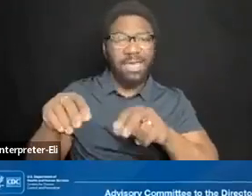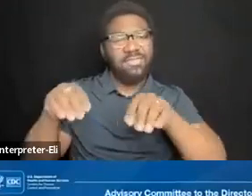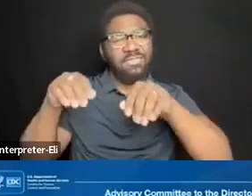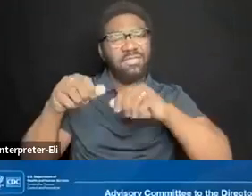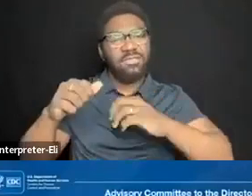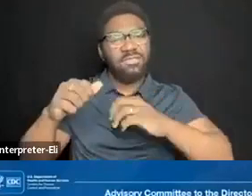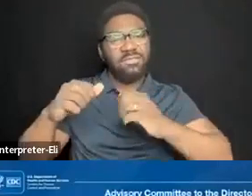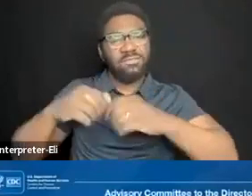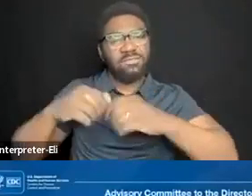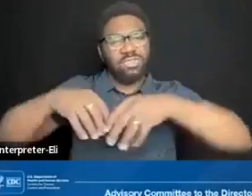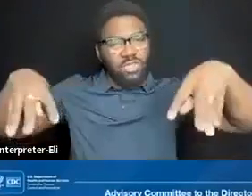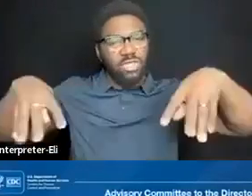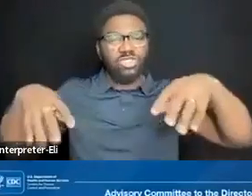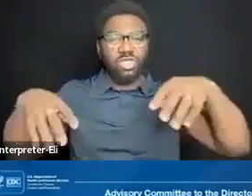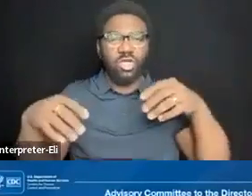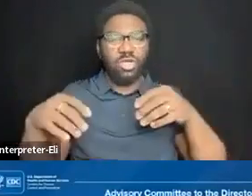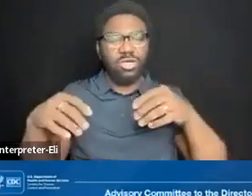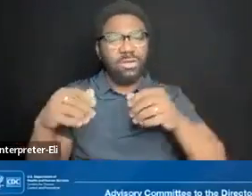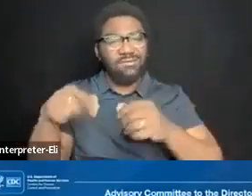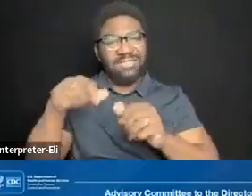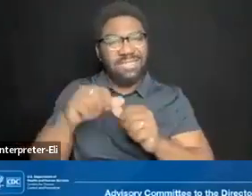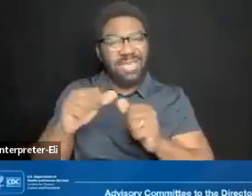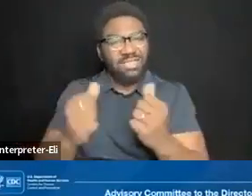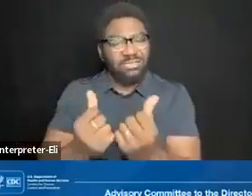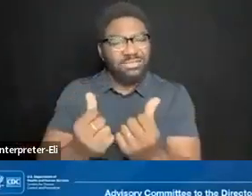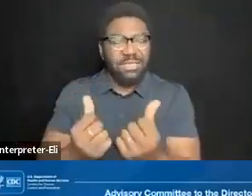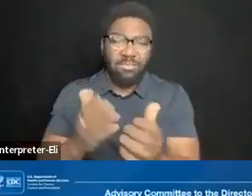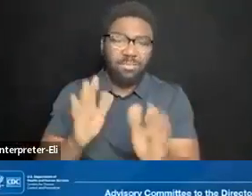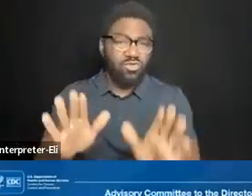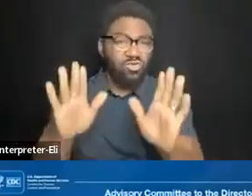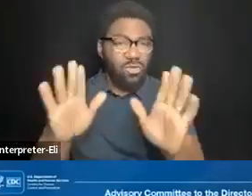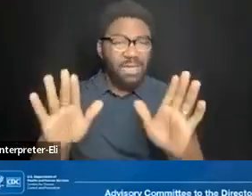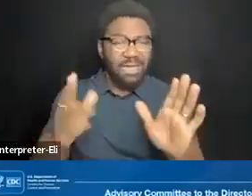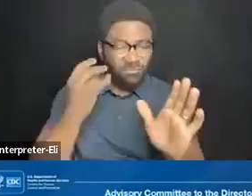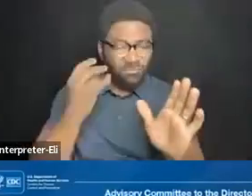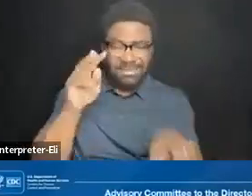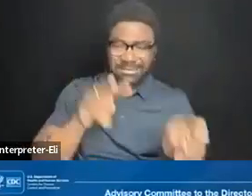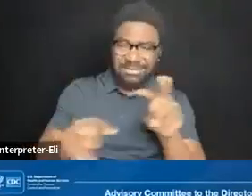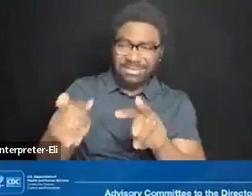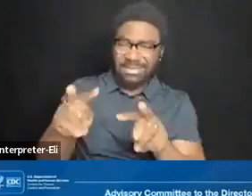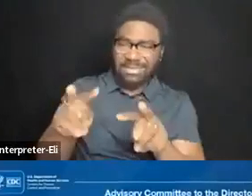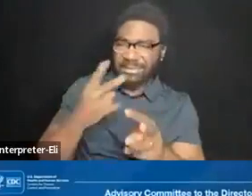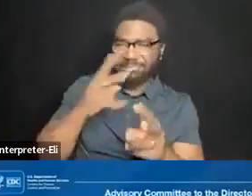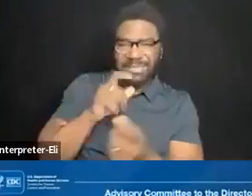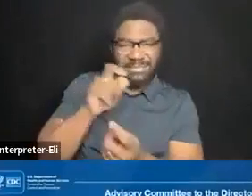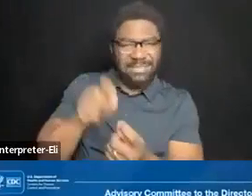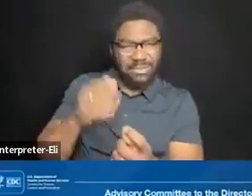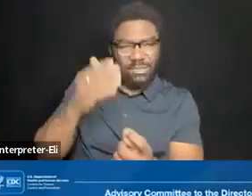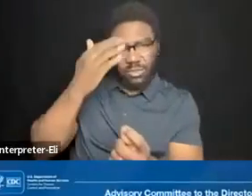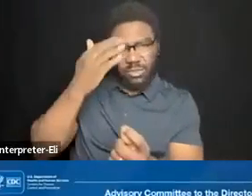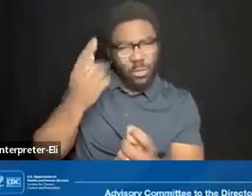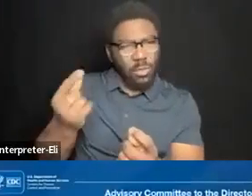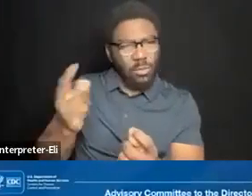It would just be great to be able to catch up with exactly where we are. I tried to keep notes, but I'm pretty sure I didn't follow